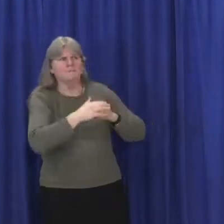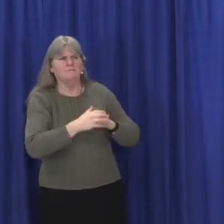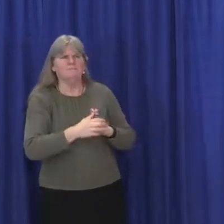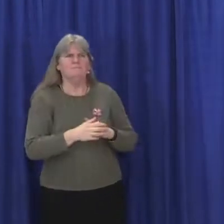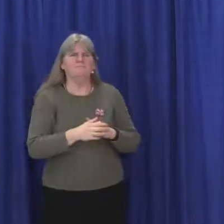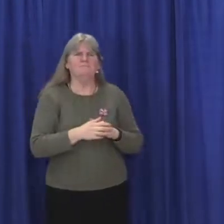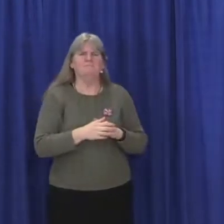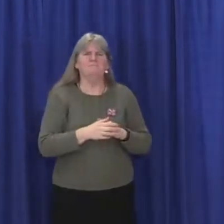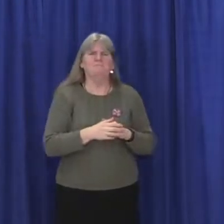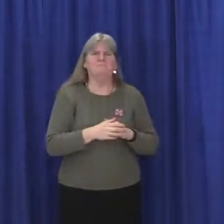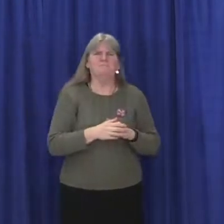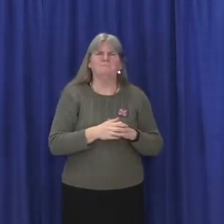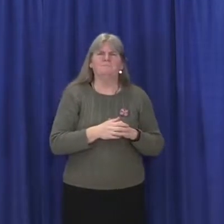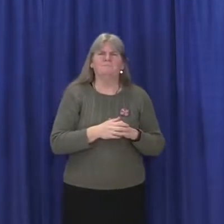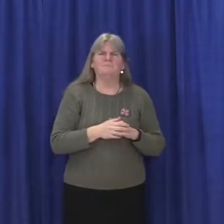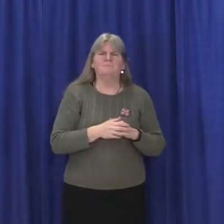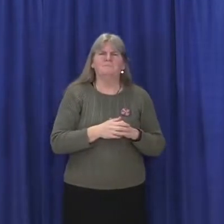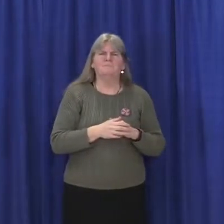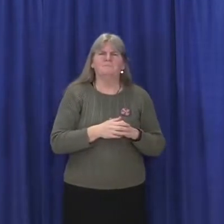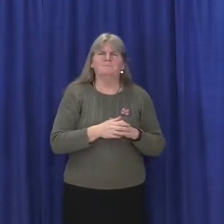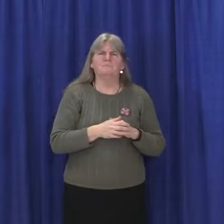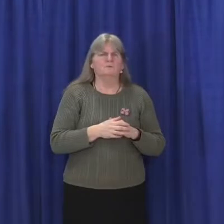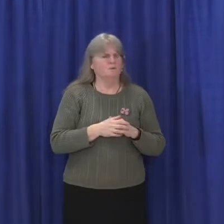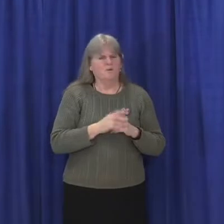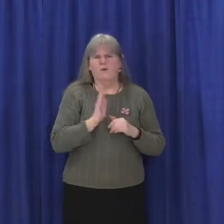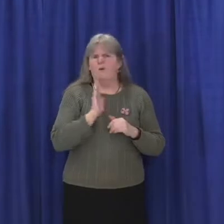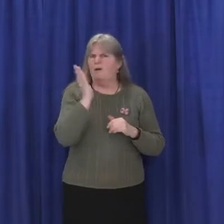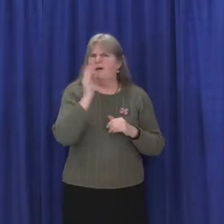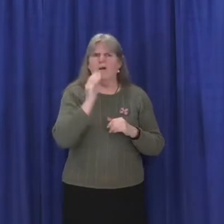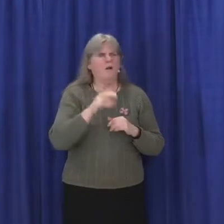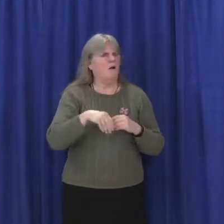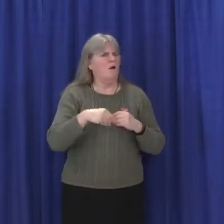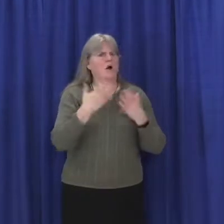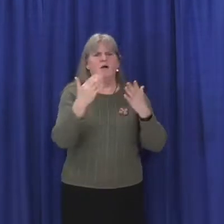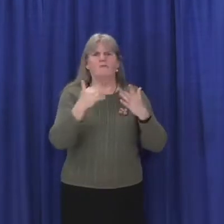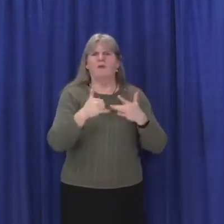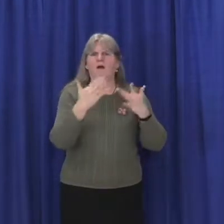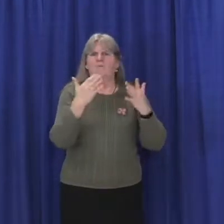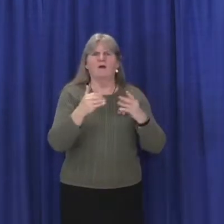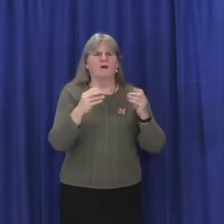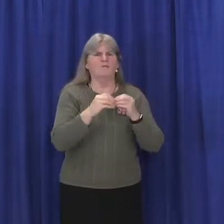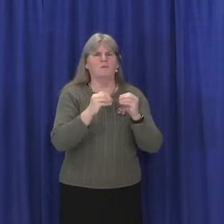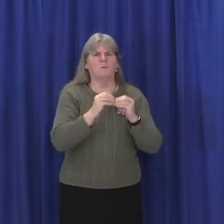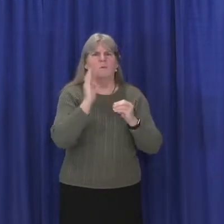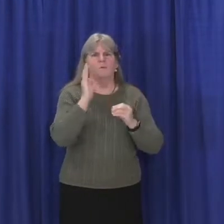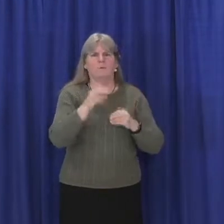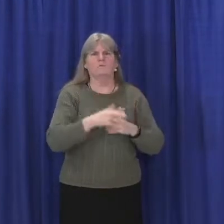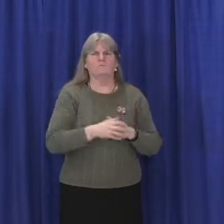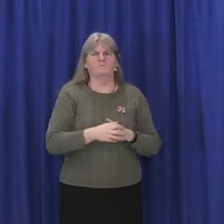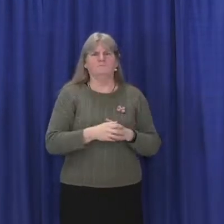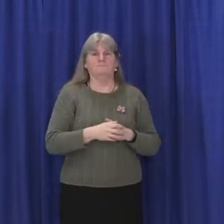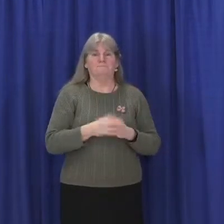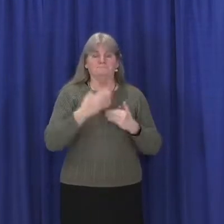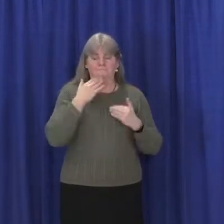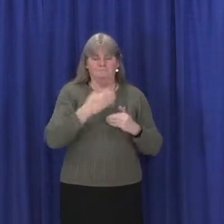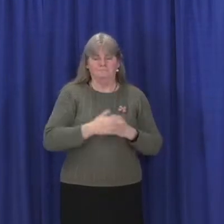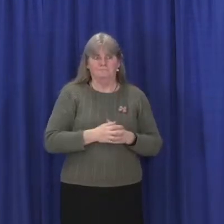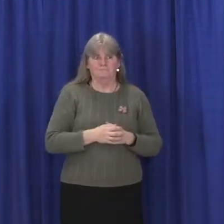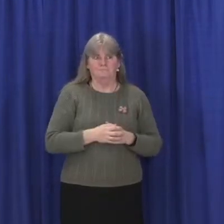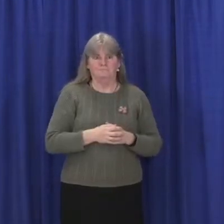openings consistently, new openings. Thank you. Renée: Thank you. We'll now move to Vincent